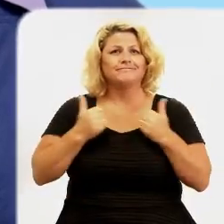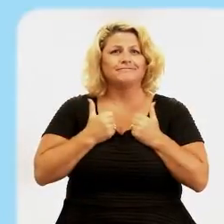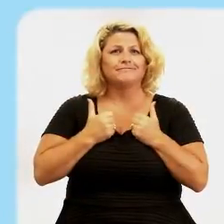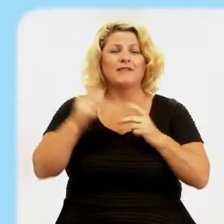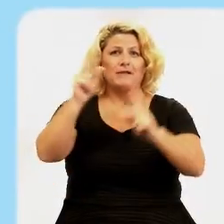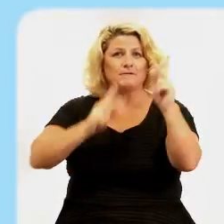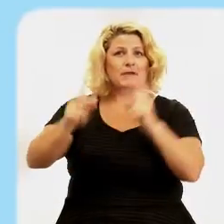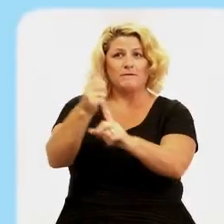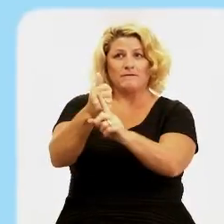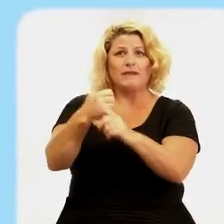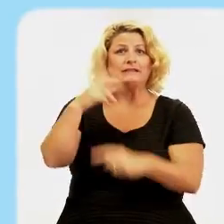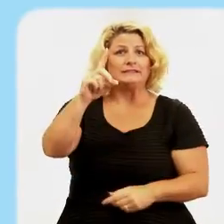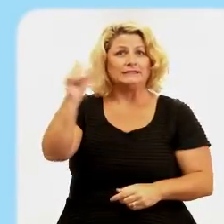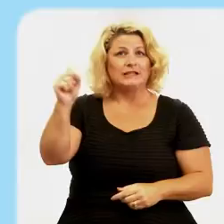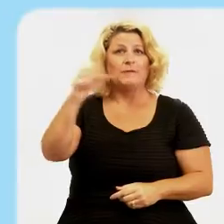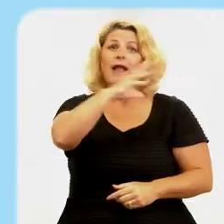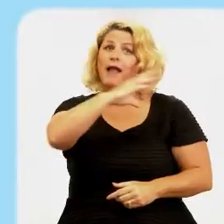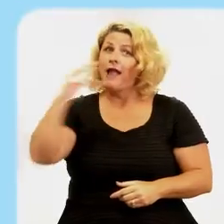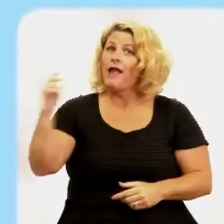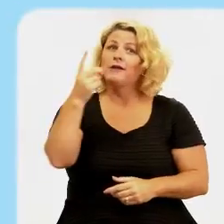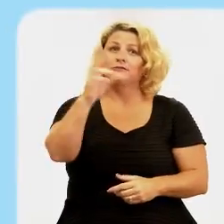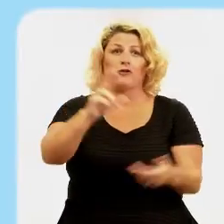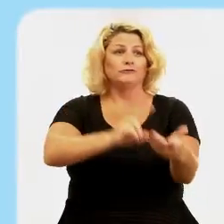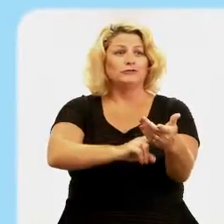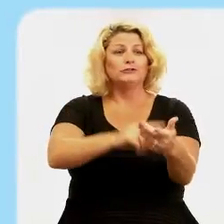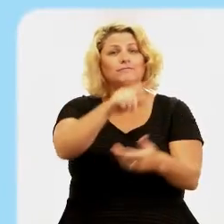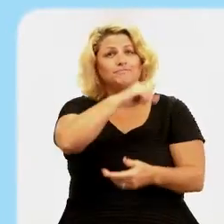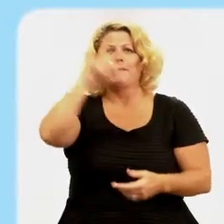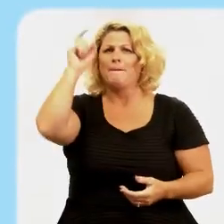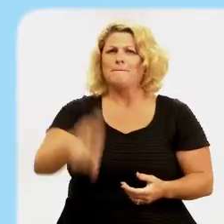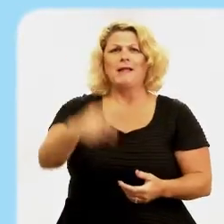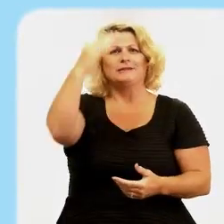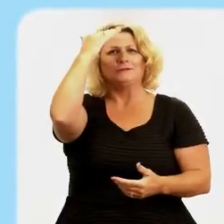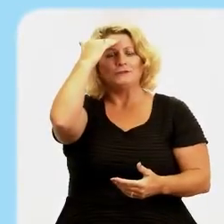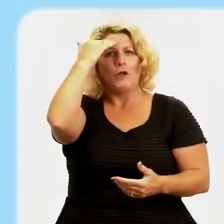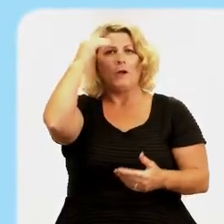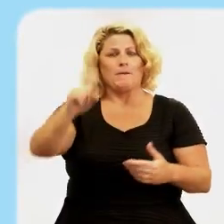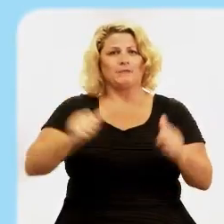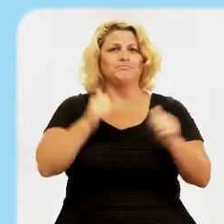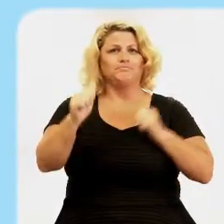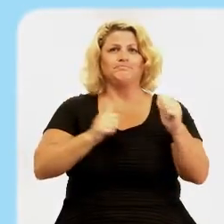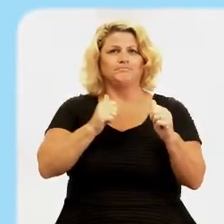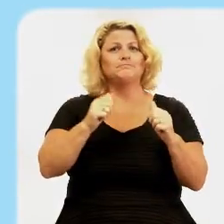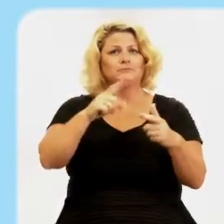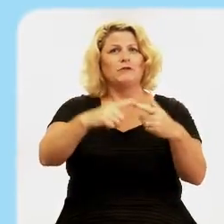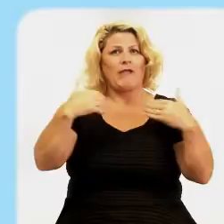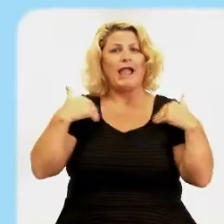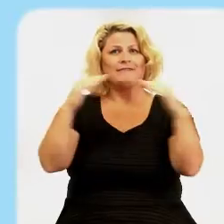People with disabilities and health care providers must be proactive to ensure equal access throughout the health care visit.